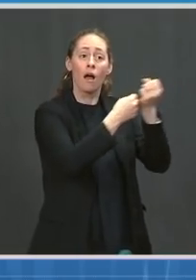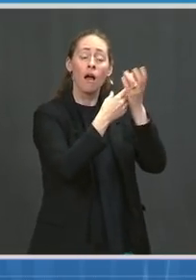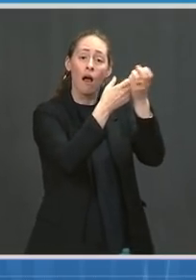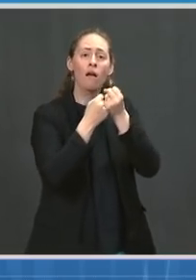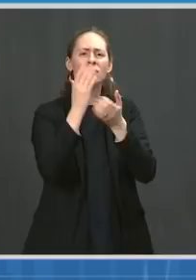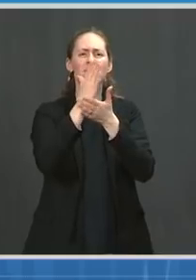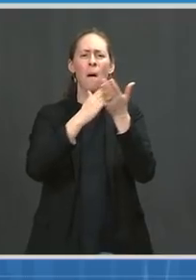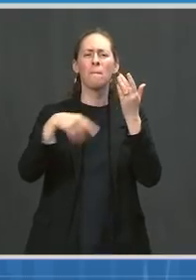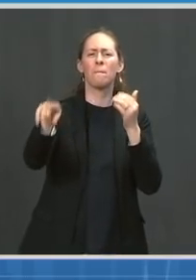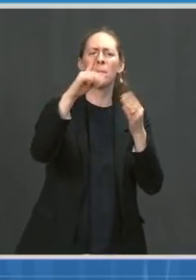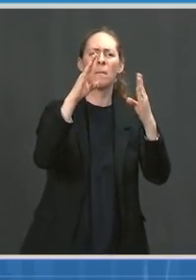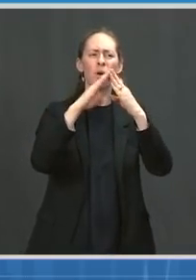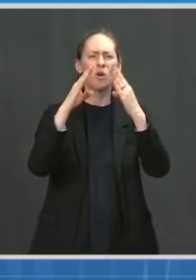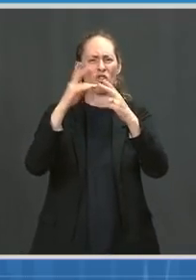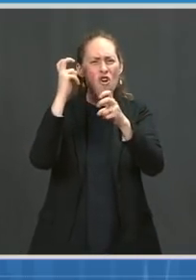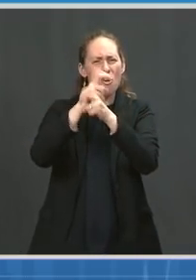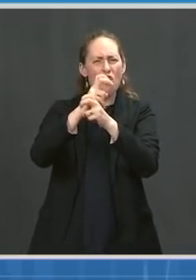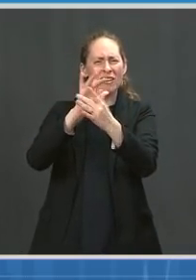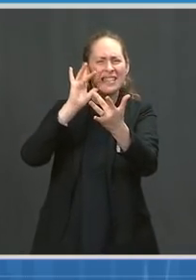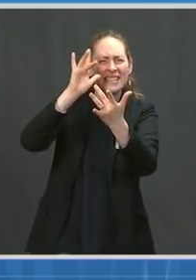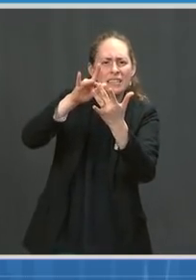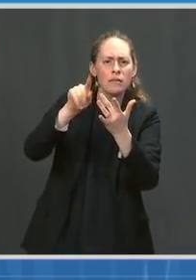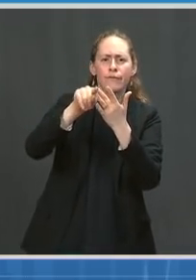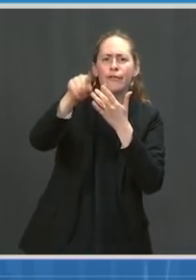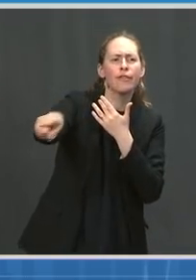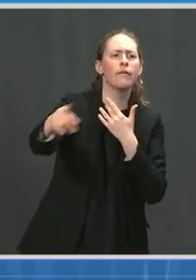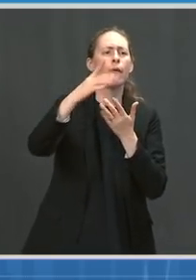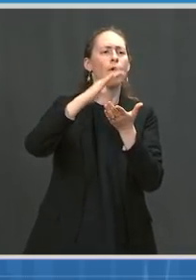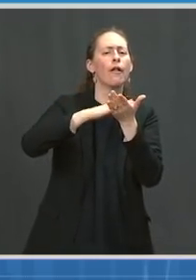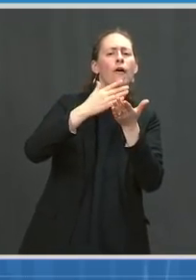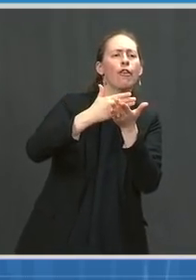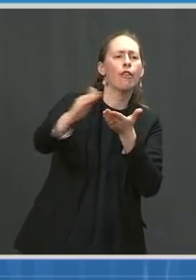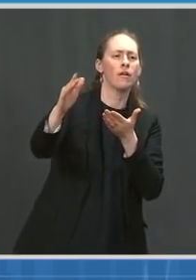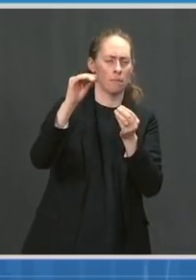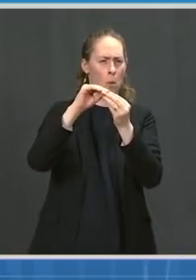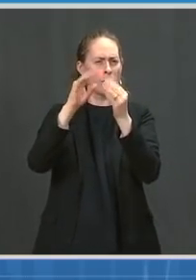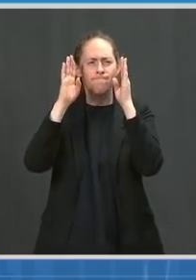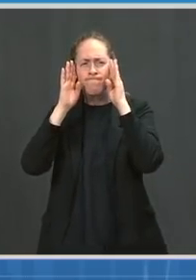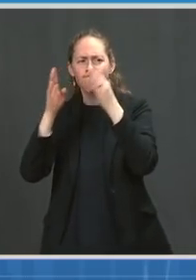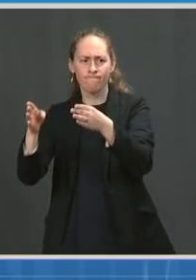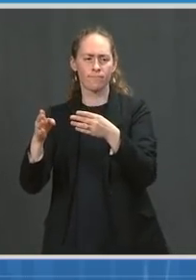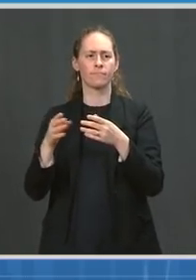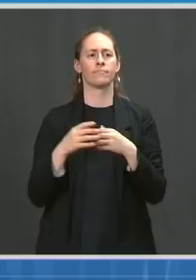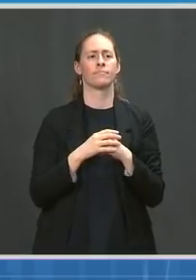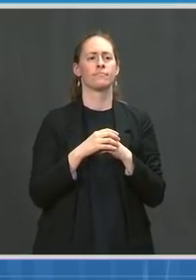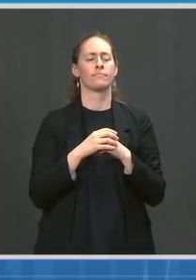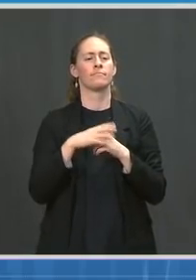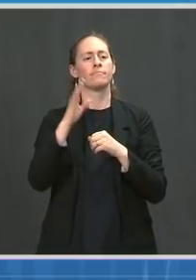We built the COVID-19 Community Corps to get local leaders key information about the vaccines.